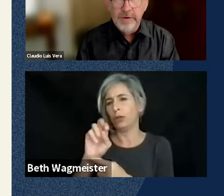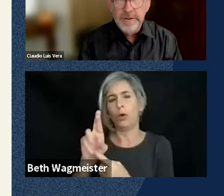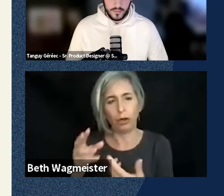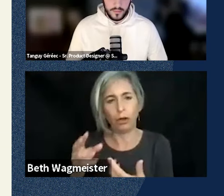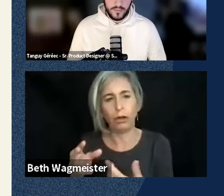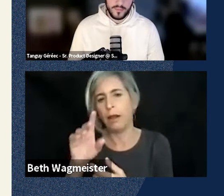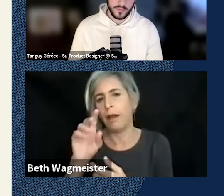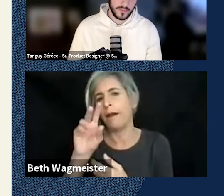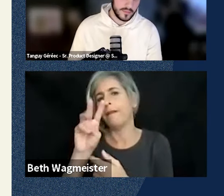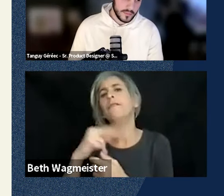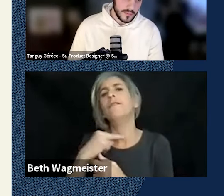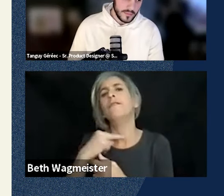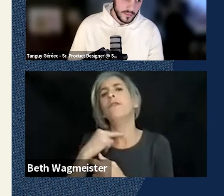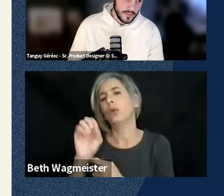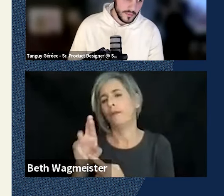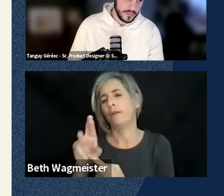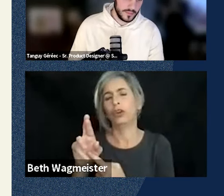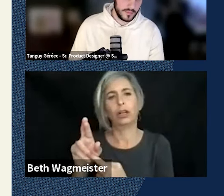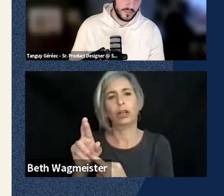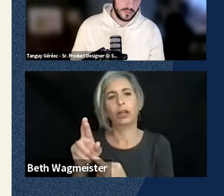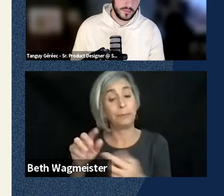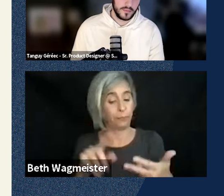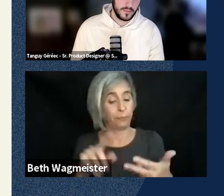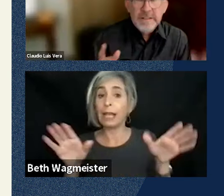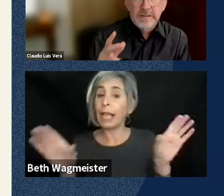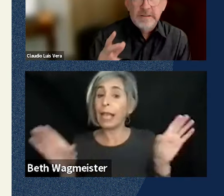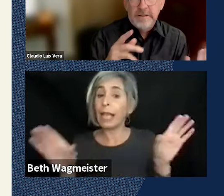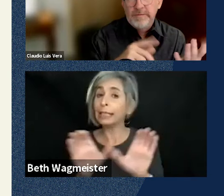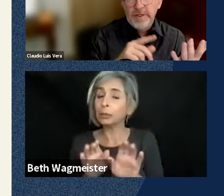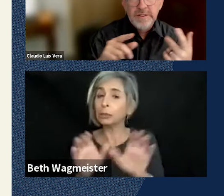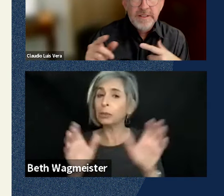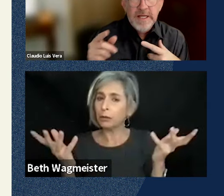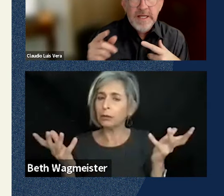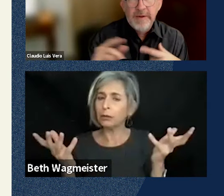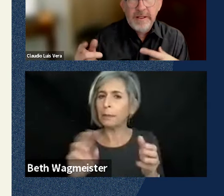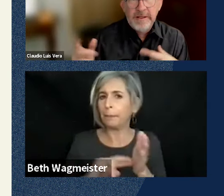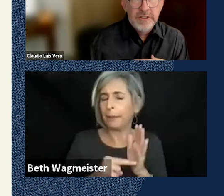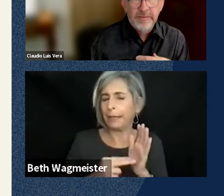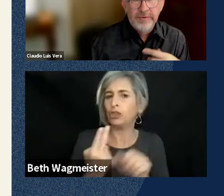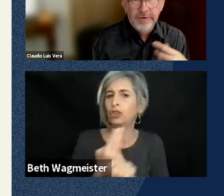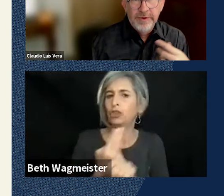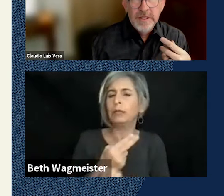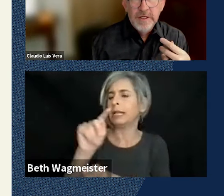through it, and actionable items. Basically, you'd be using the tab key to jump through those.